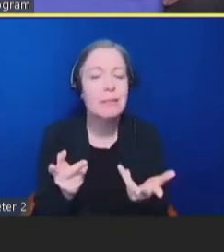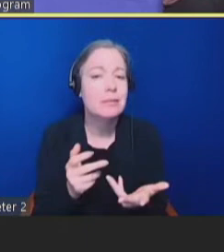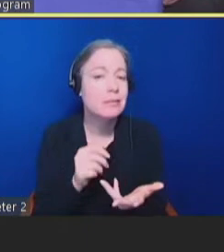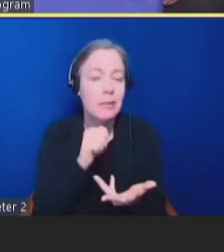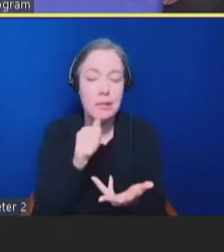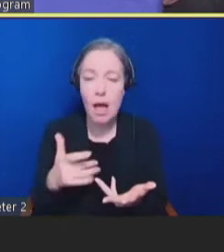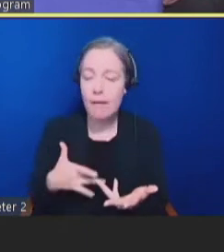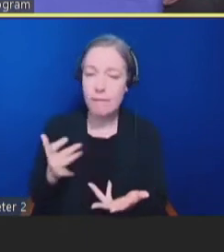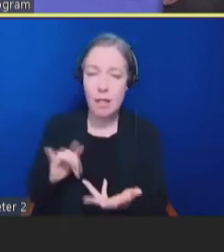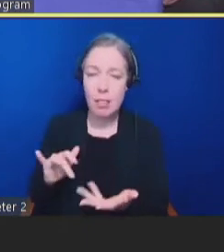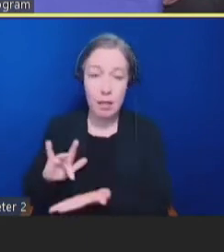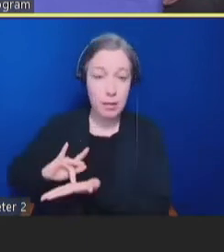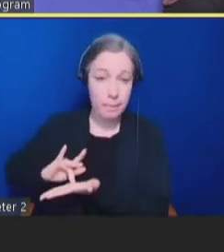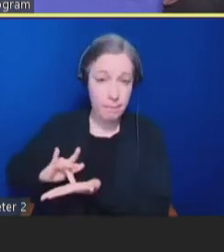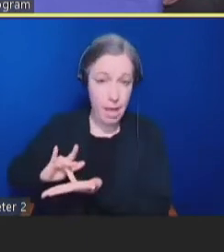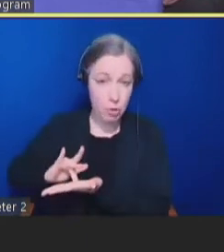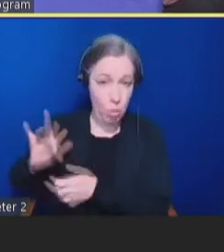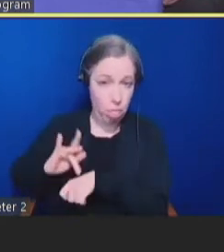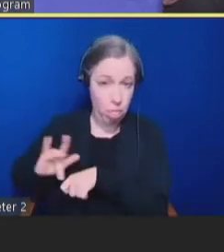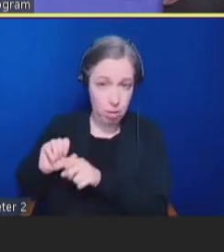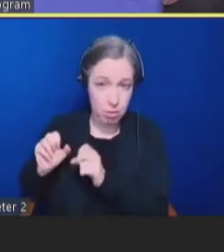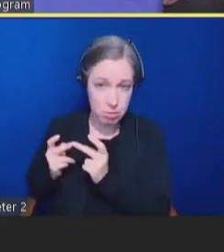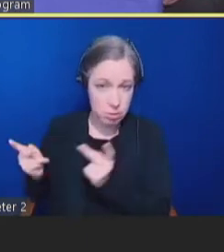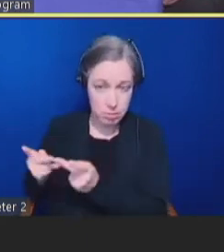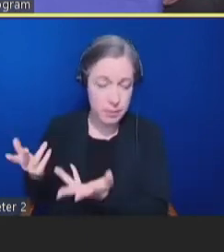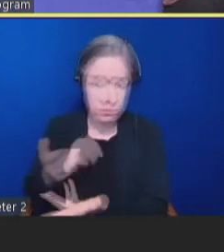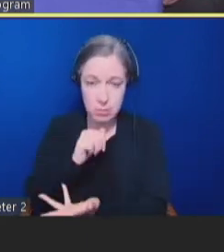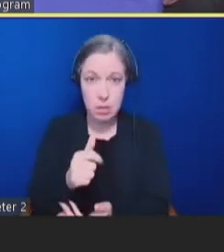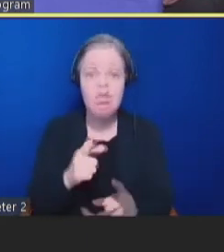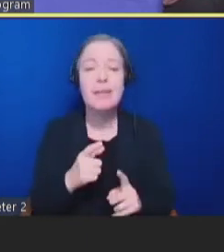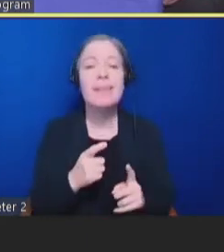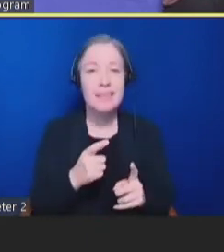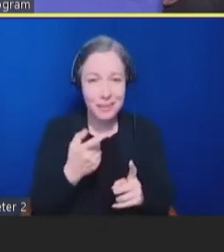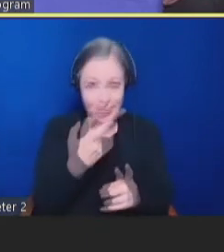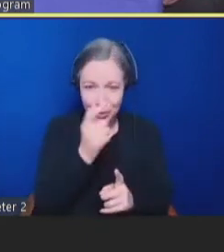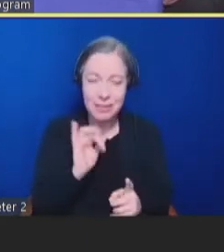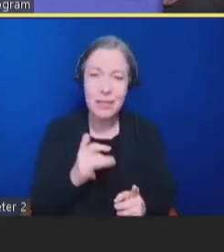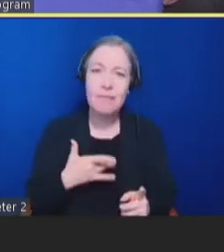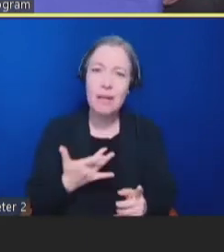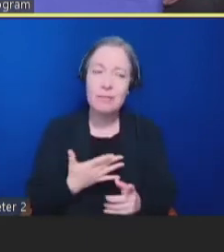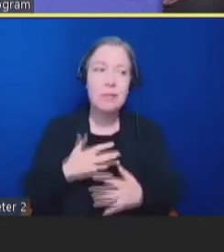And because of that, they had just a lot more positive reaction and to just open dialogue.